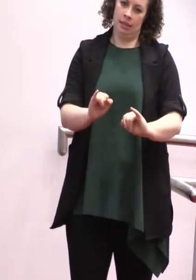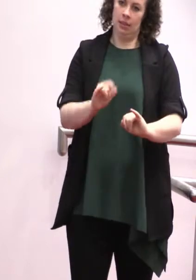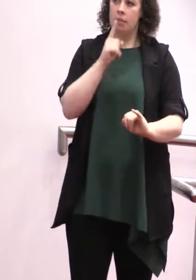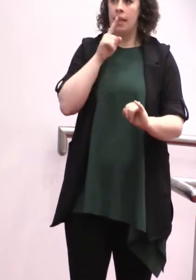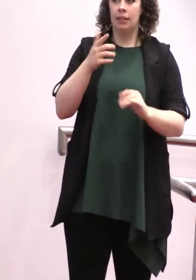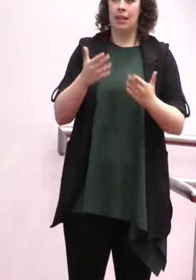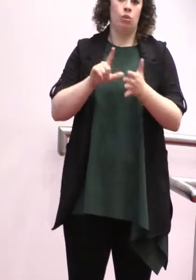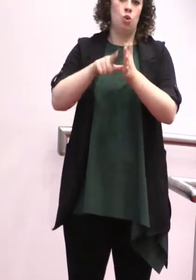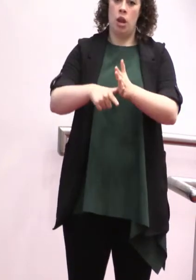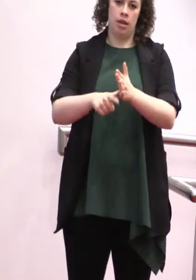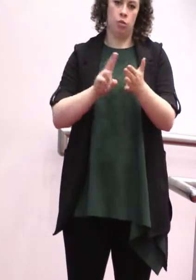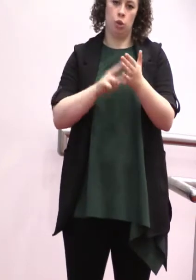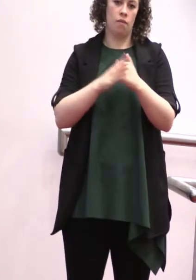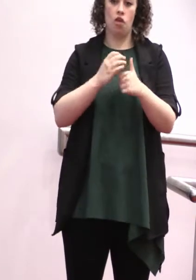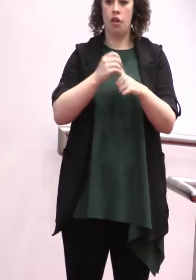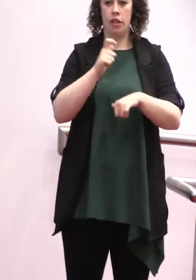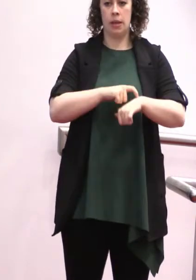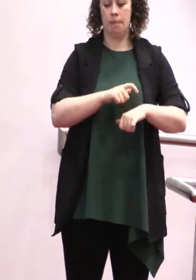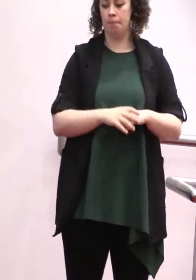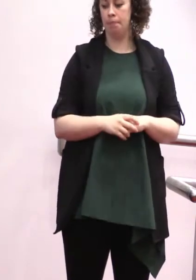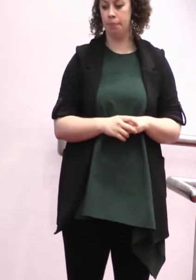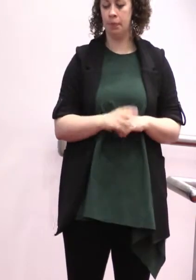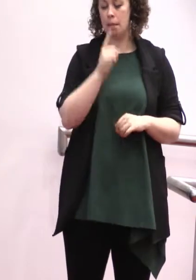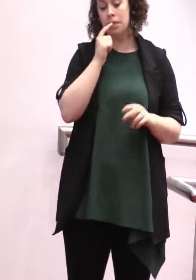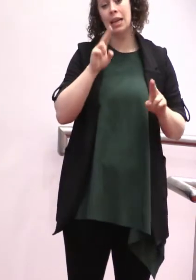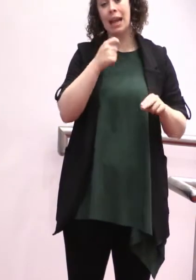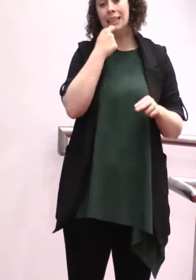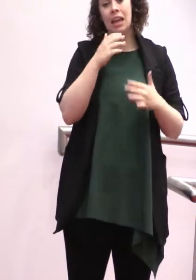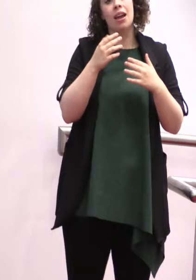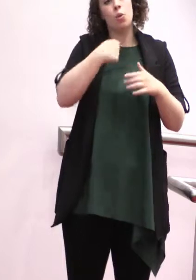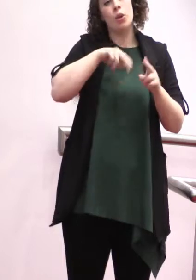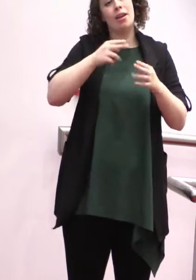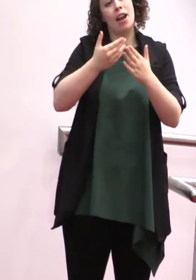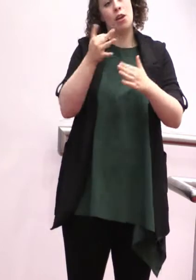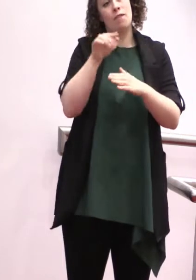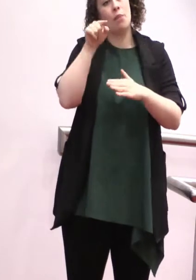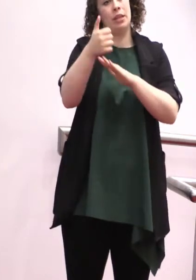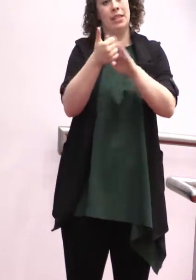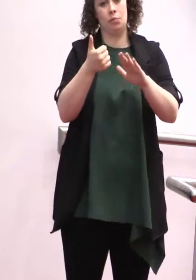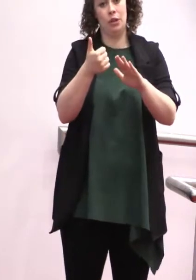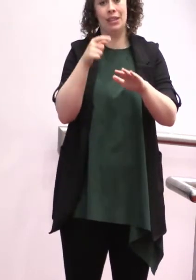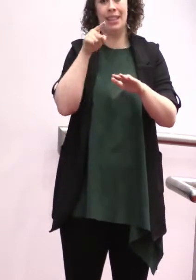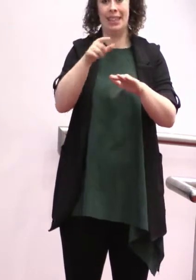Something we can learn from this is about the justice system in Iceland and possibly